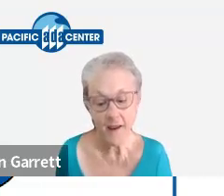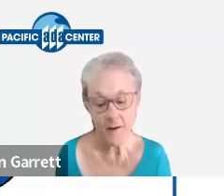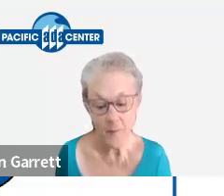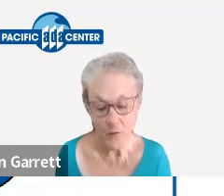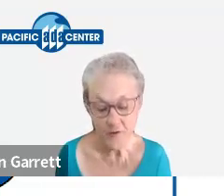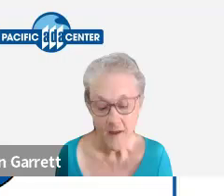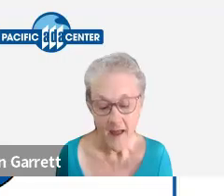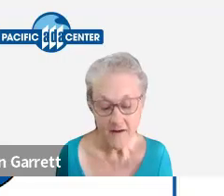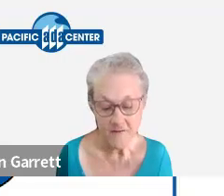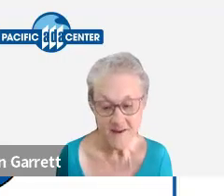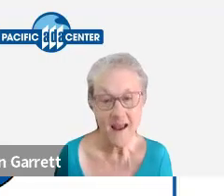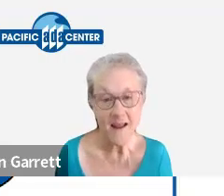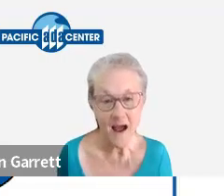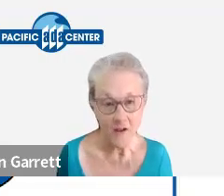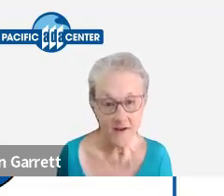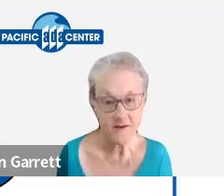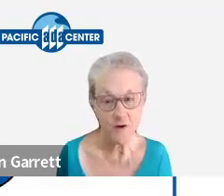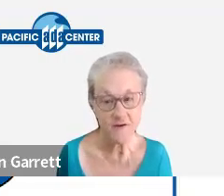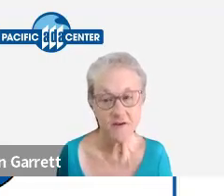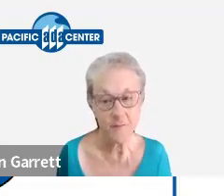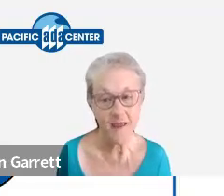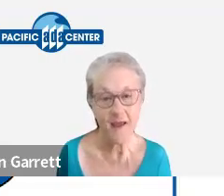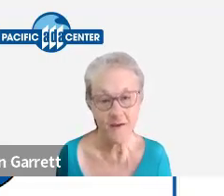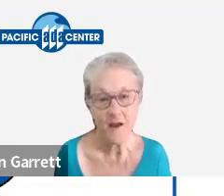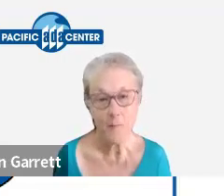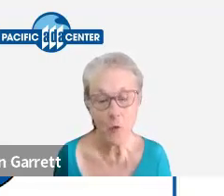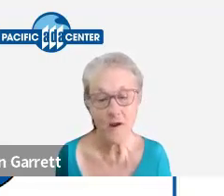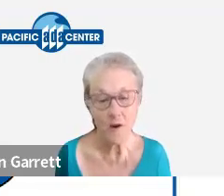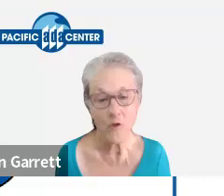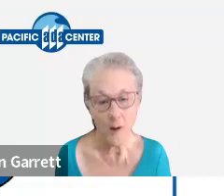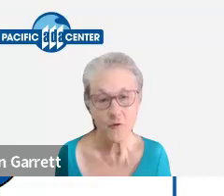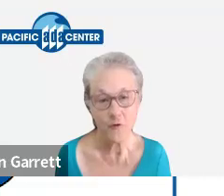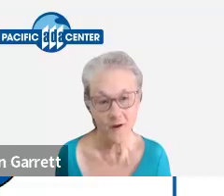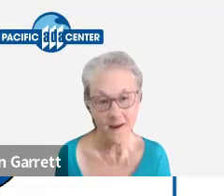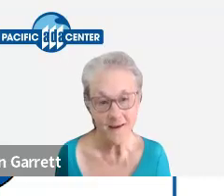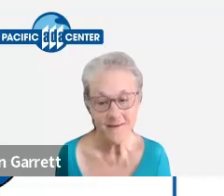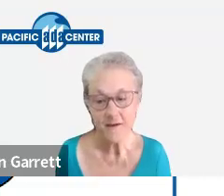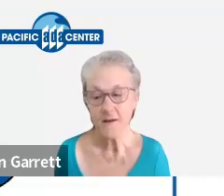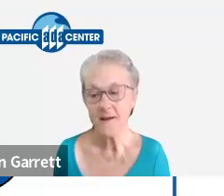And both activists and allies started to demand more equal opportunity.